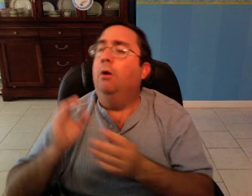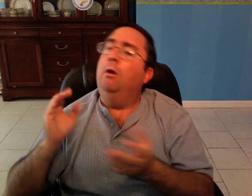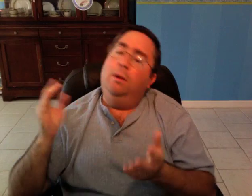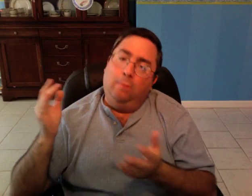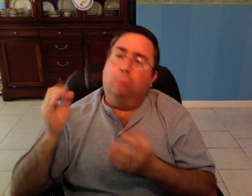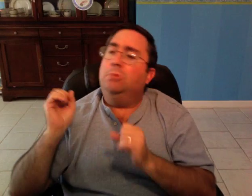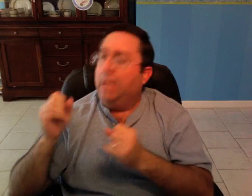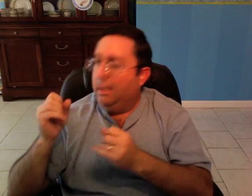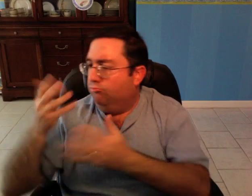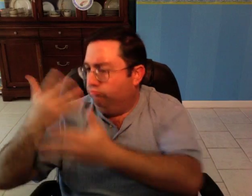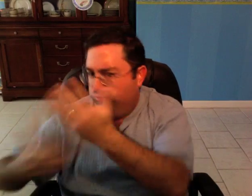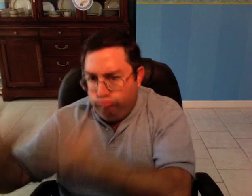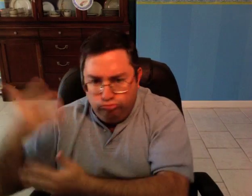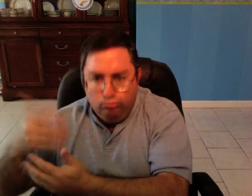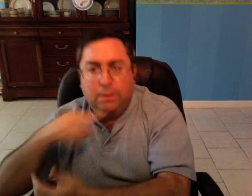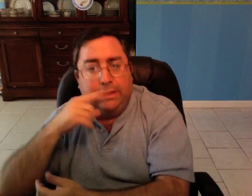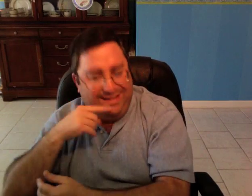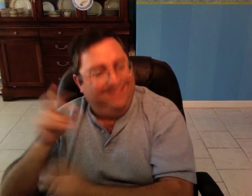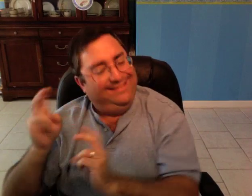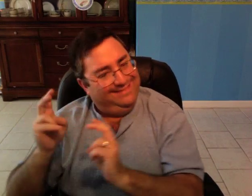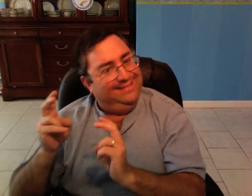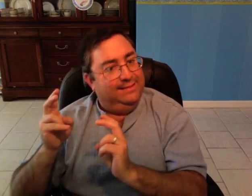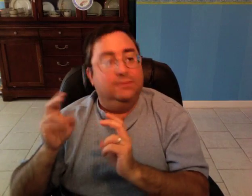and that they can interact with Hearing people.